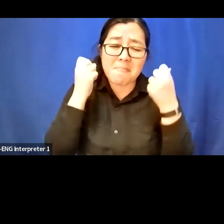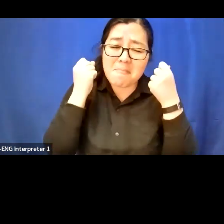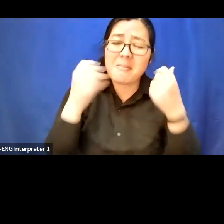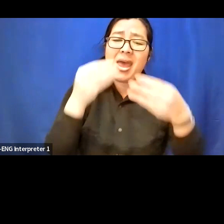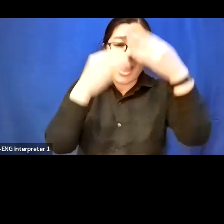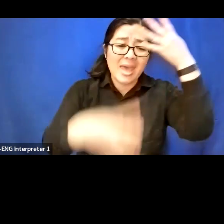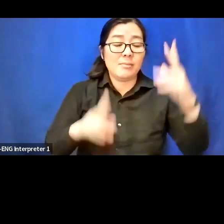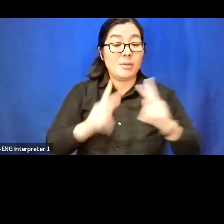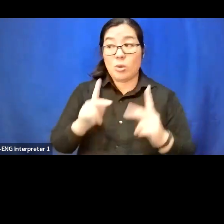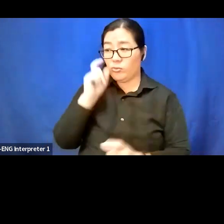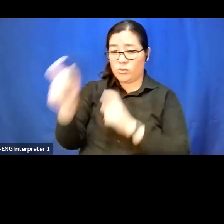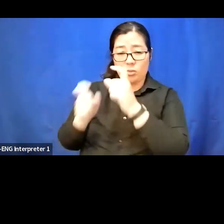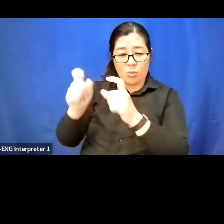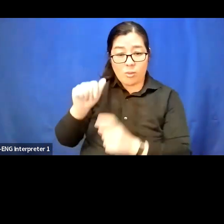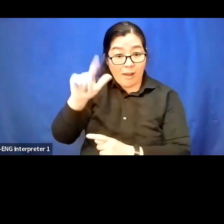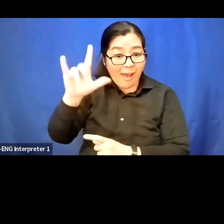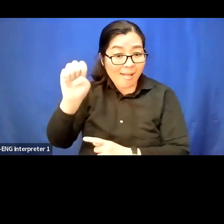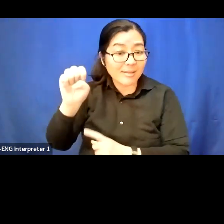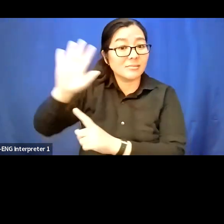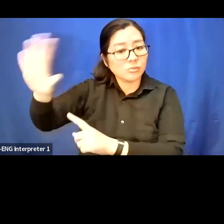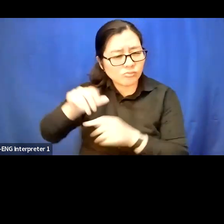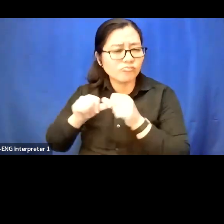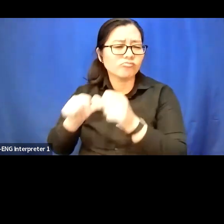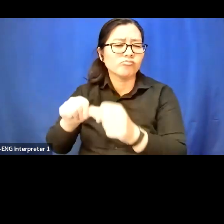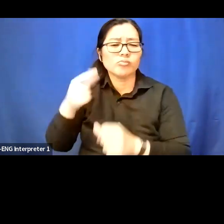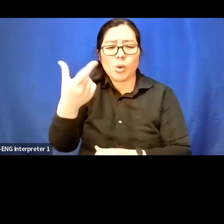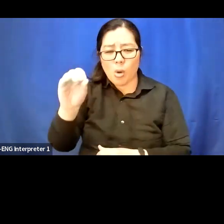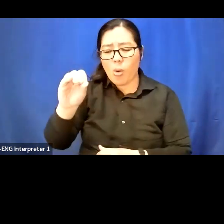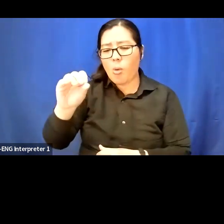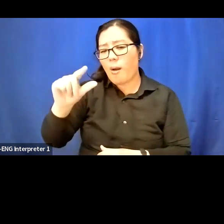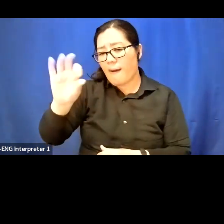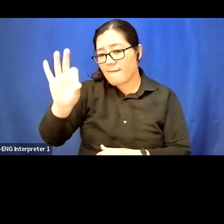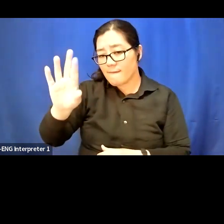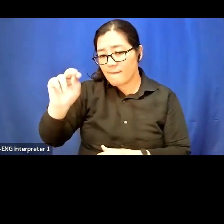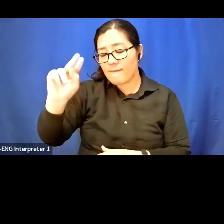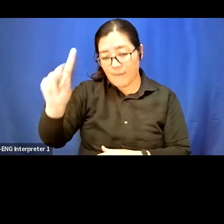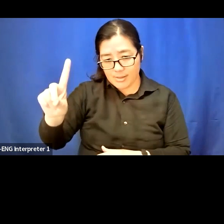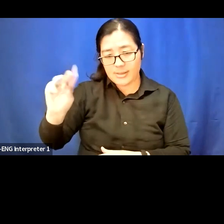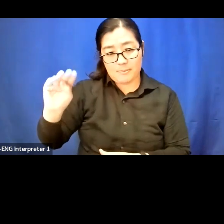to Alice's ongoing Go Fund Me that has been another community-led effort